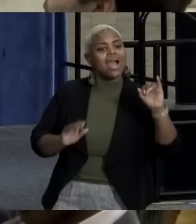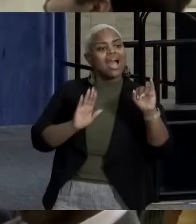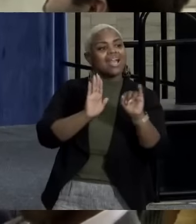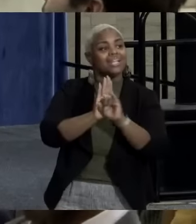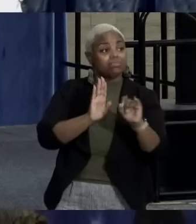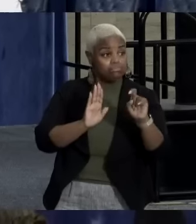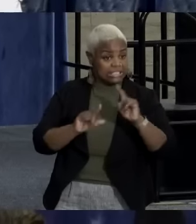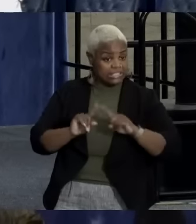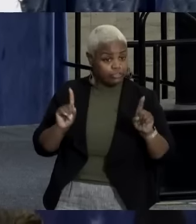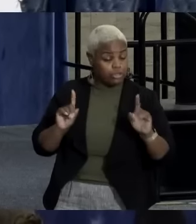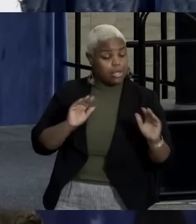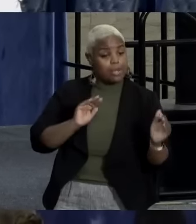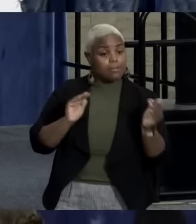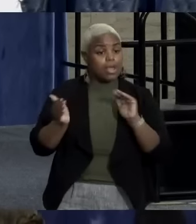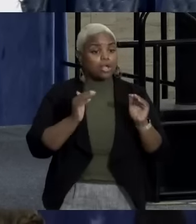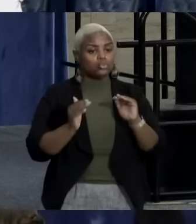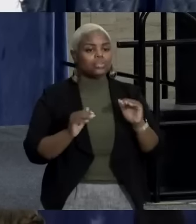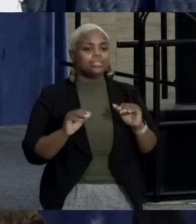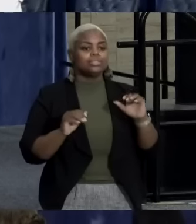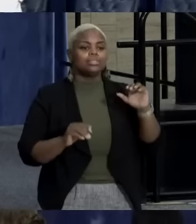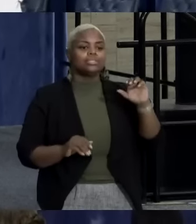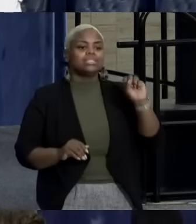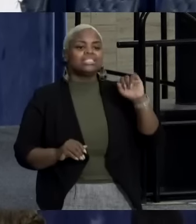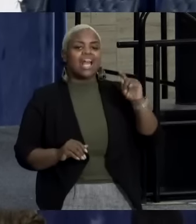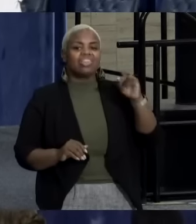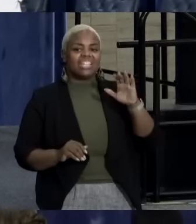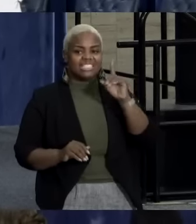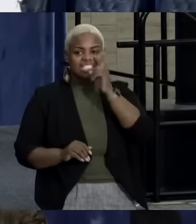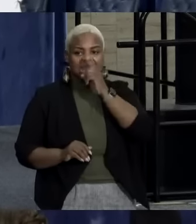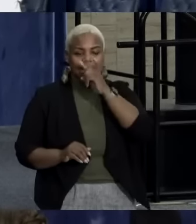Marty Makary: